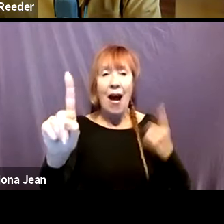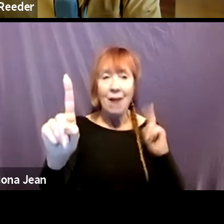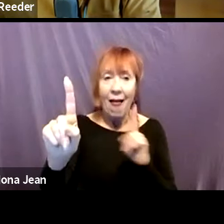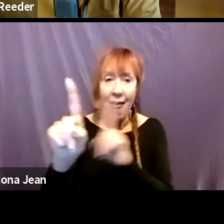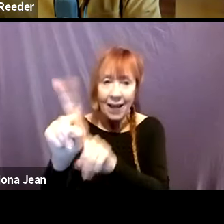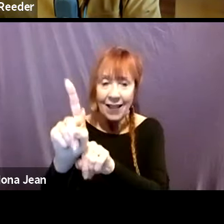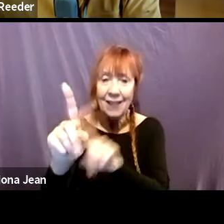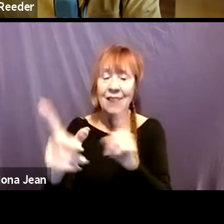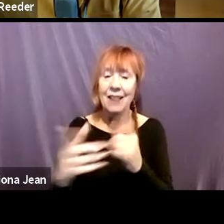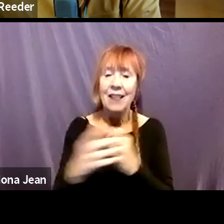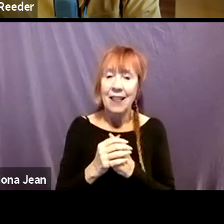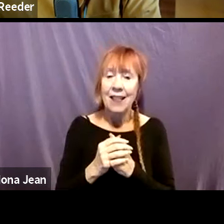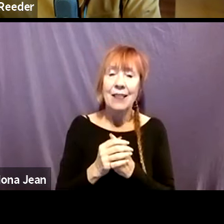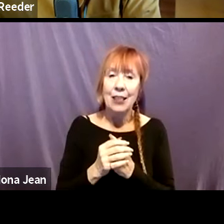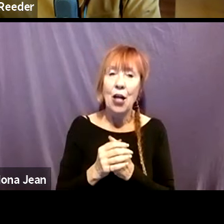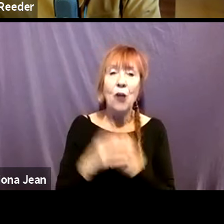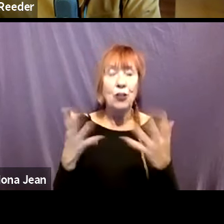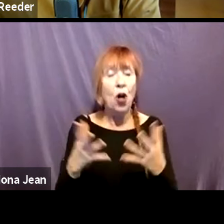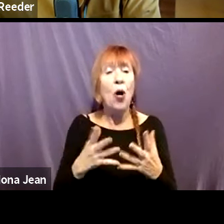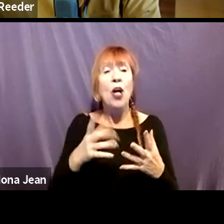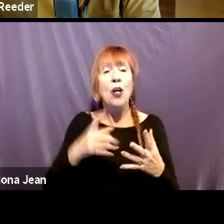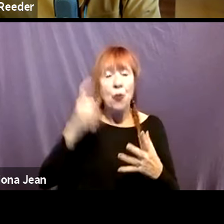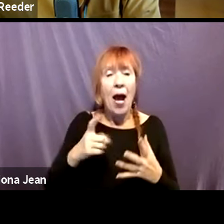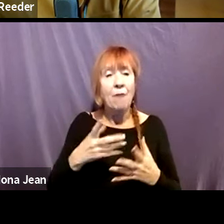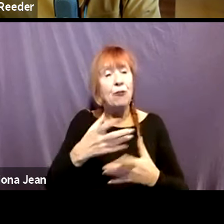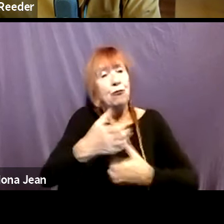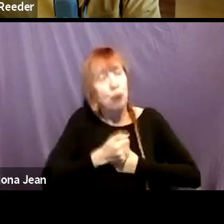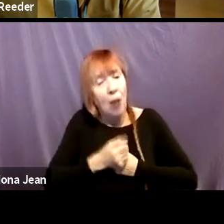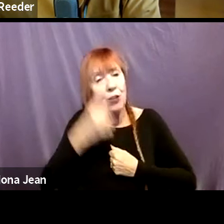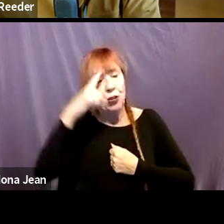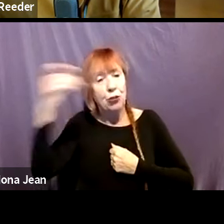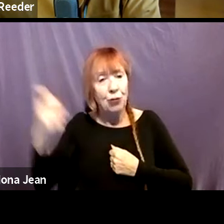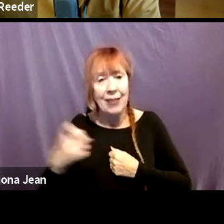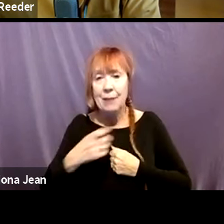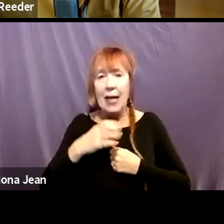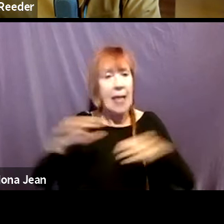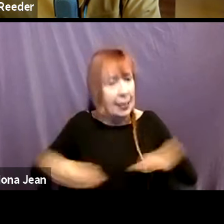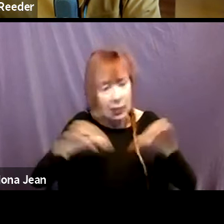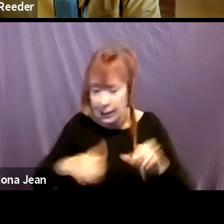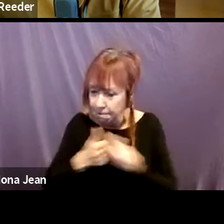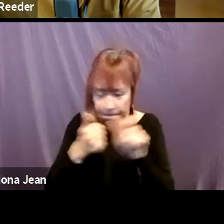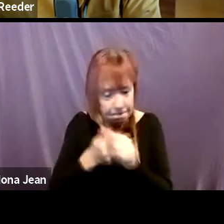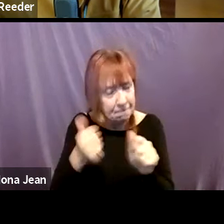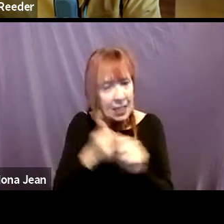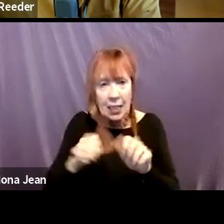pursuing her dreams, and taking steps toward it. Yeah. And just like I wanted to be an actor, and I got into writing,